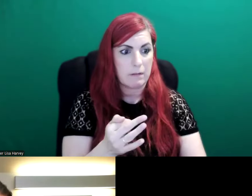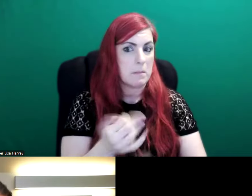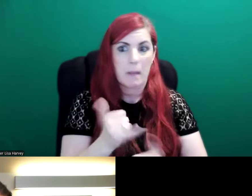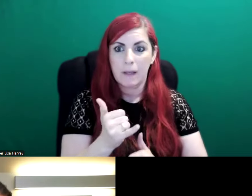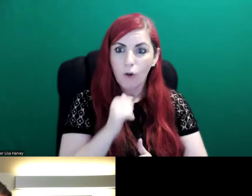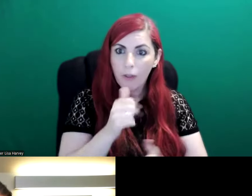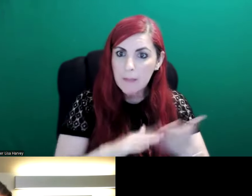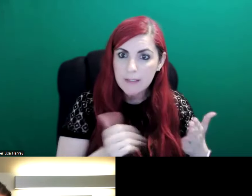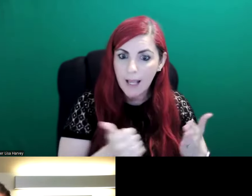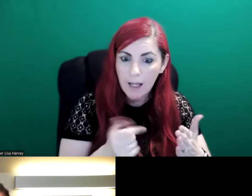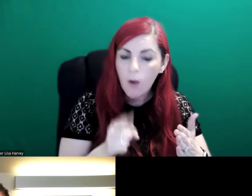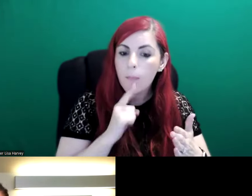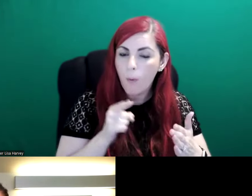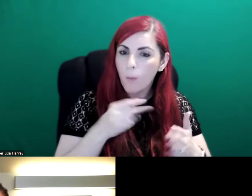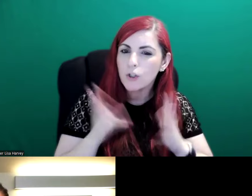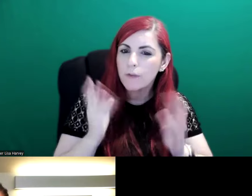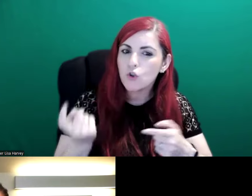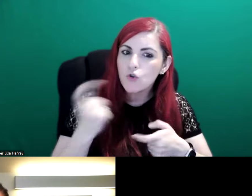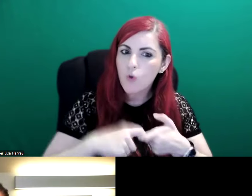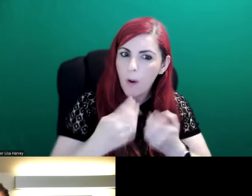fact, when she joined the board of the National Gallery, she was the only woman on